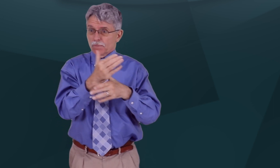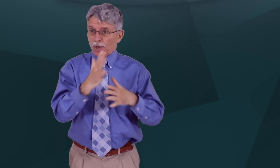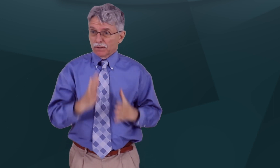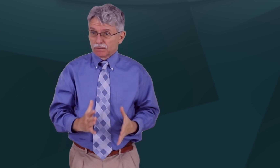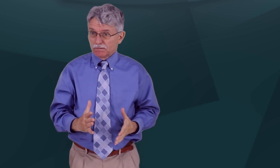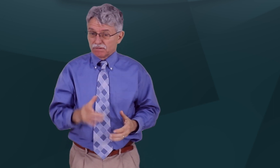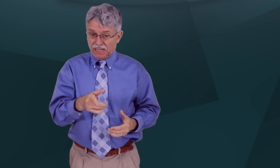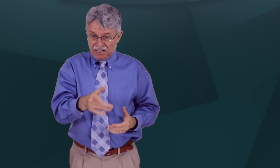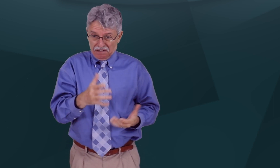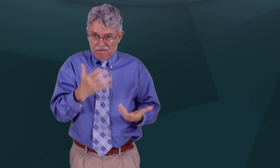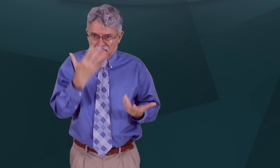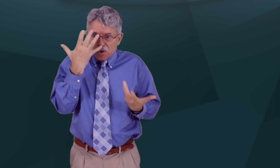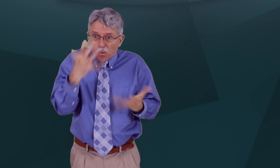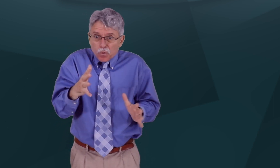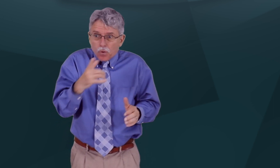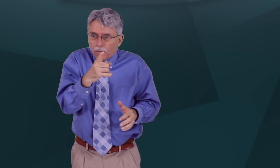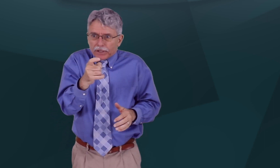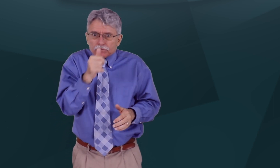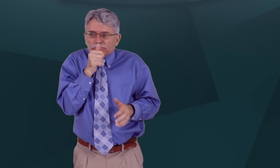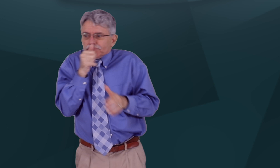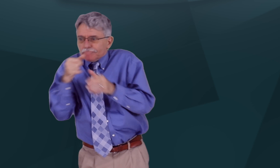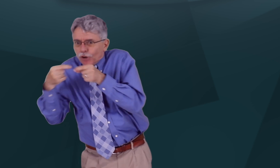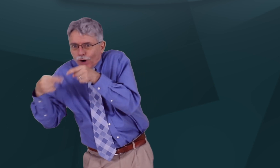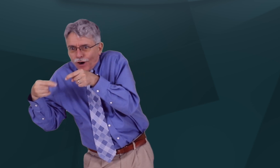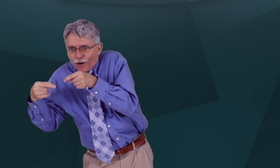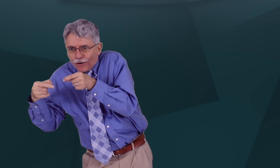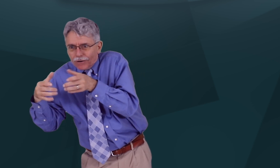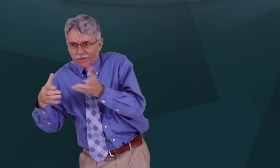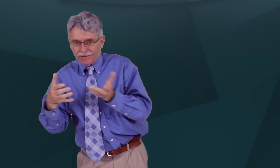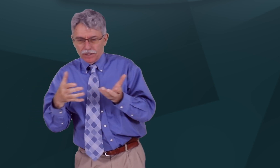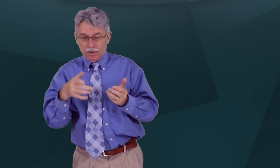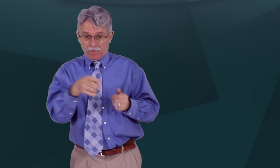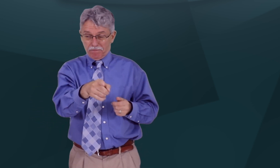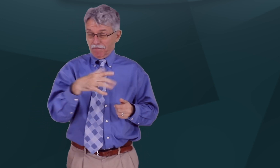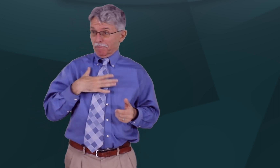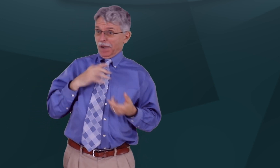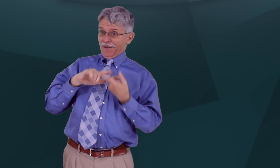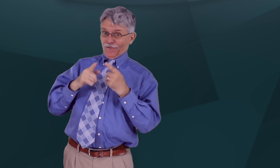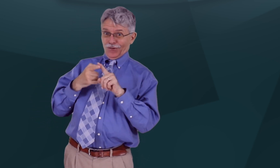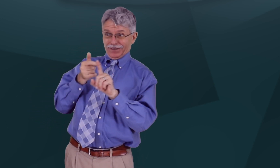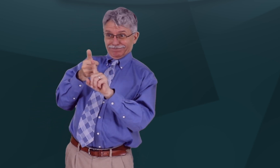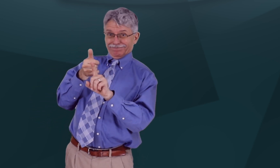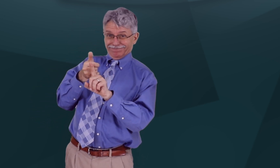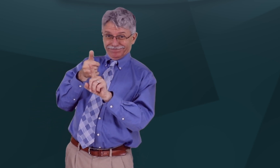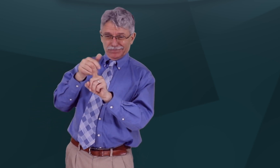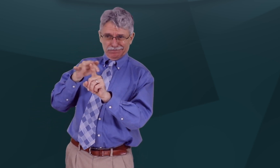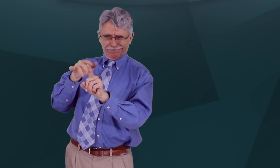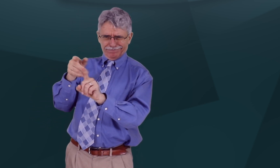You know, how do you manage to get along with your partner? But if you have that conversation in private, my -- my friend, you know, again,